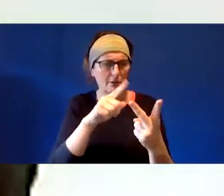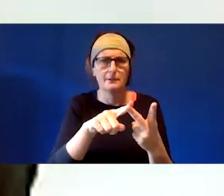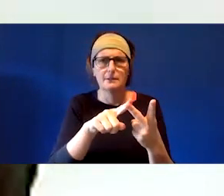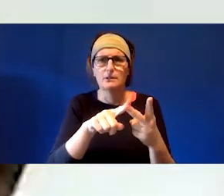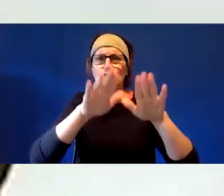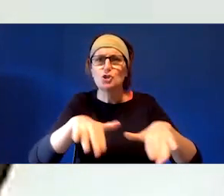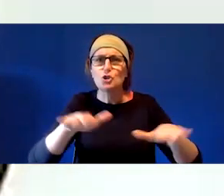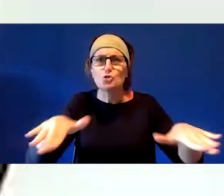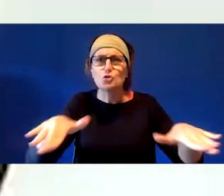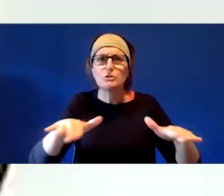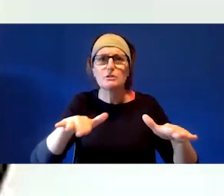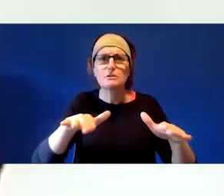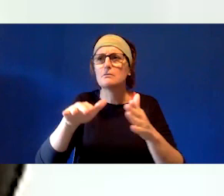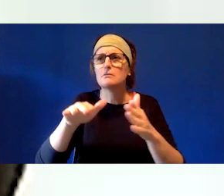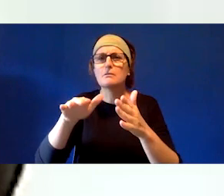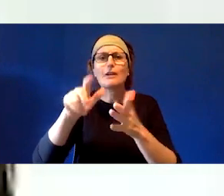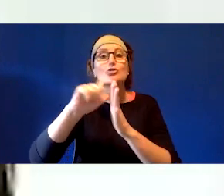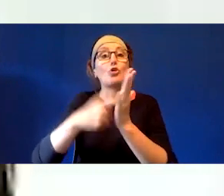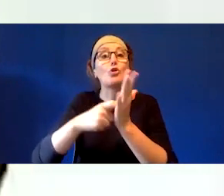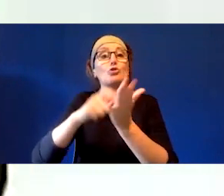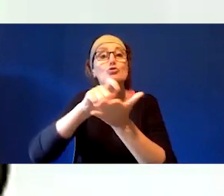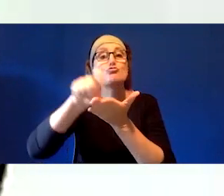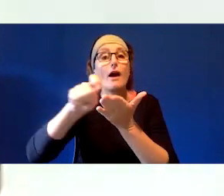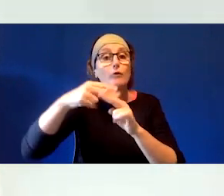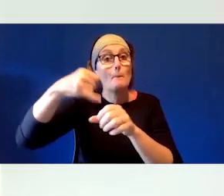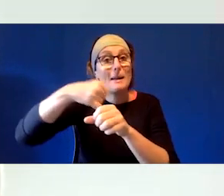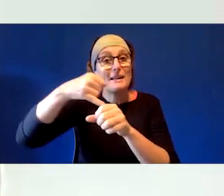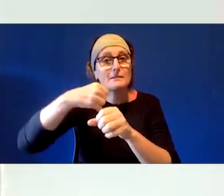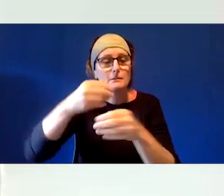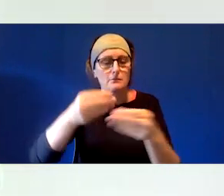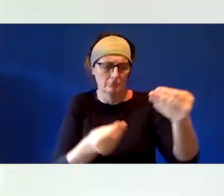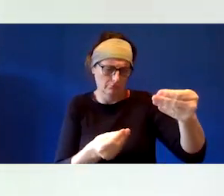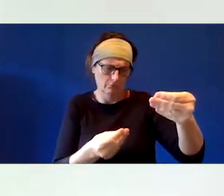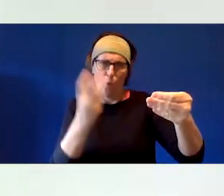children's prescriptions that had also long expired. And for some